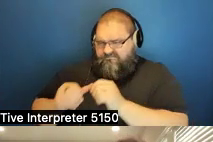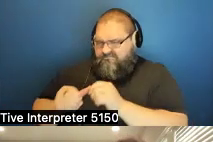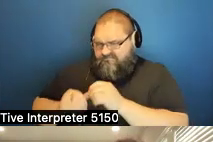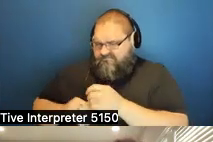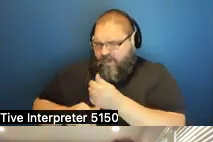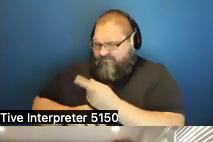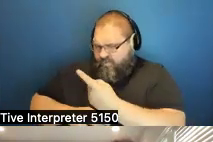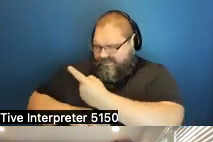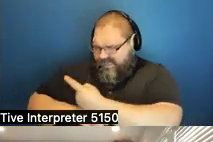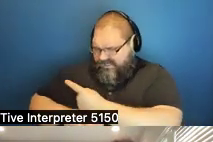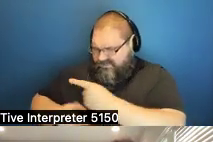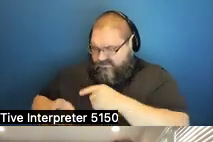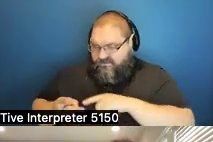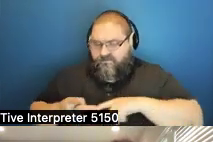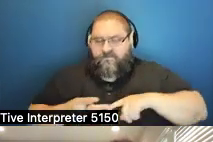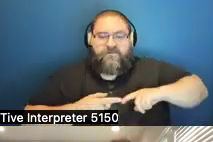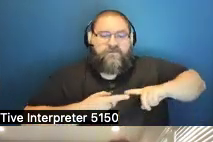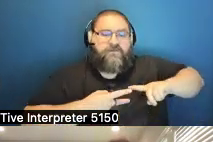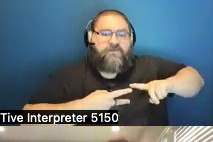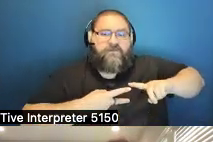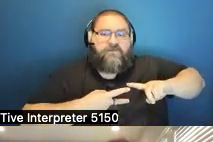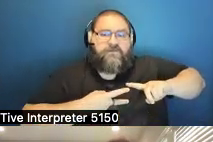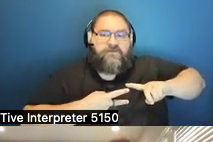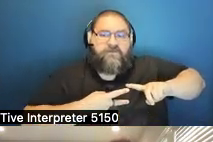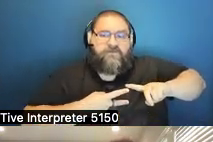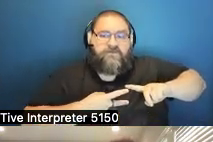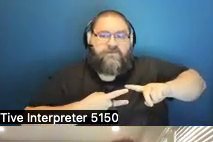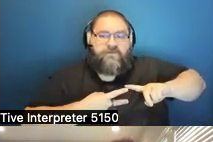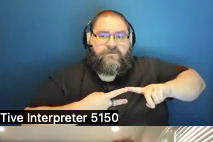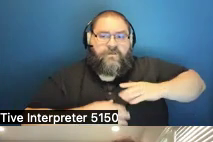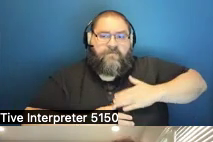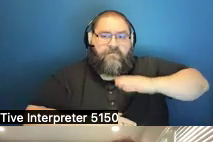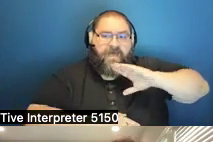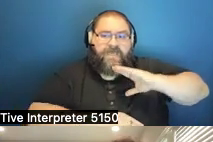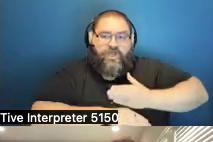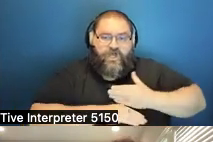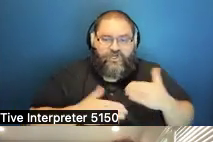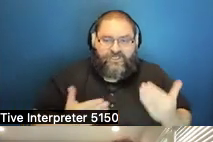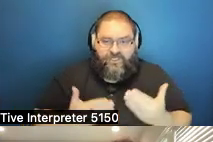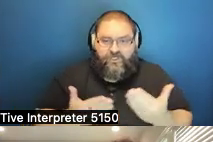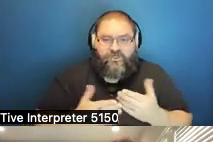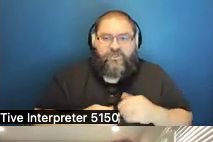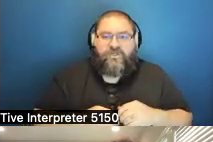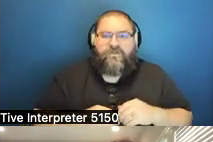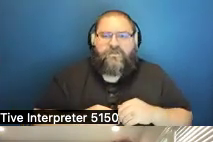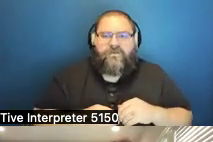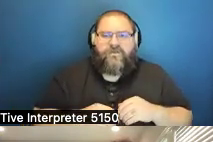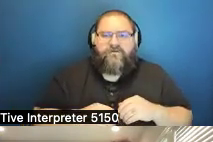19:35:10 my, um… 19:35:12 My daughter here, she was much more, um…